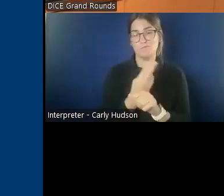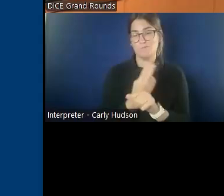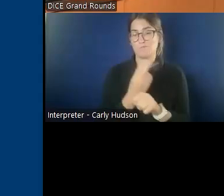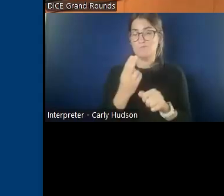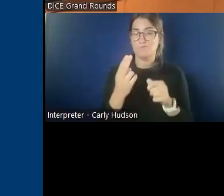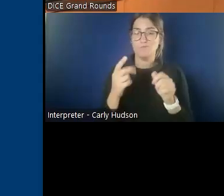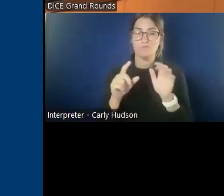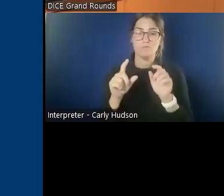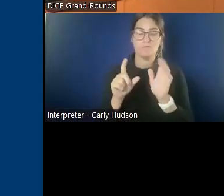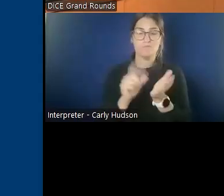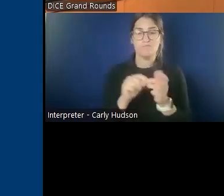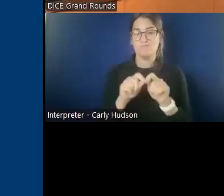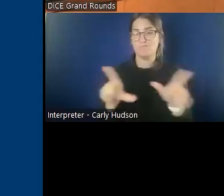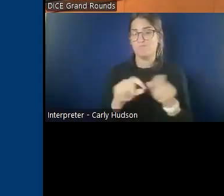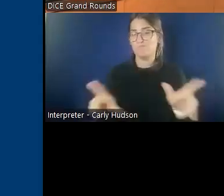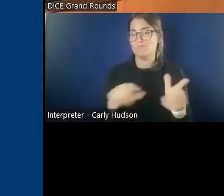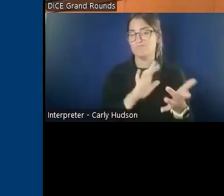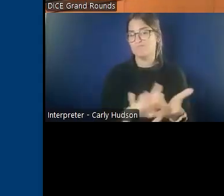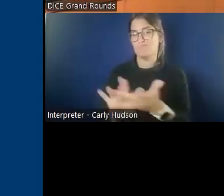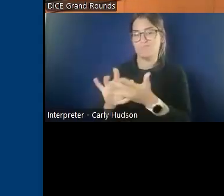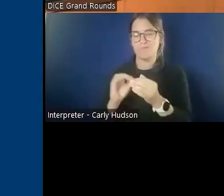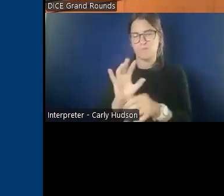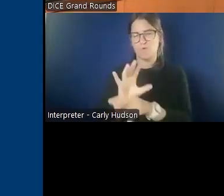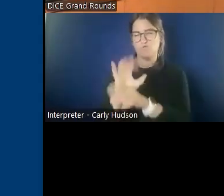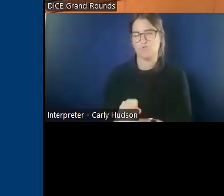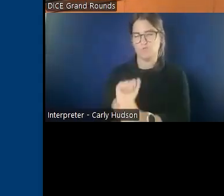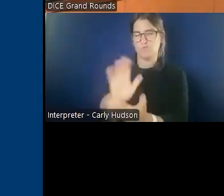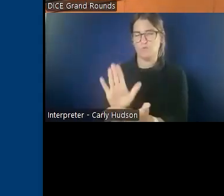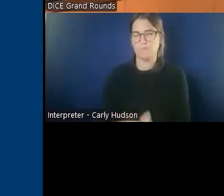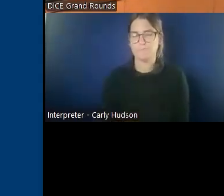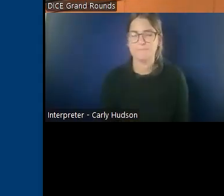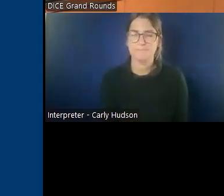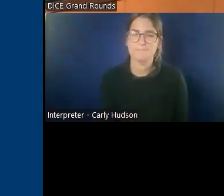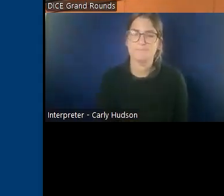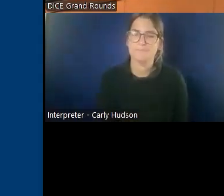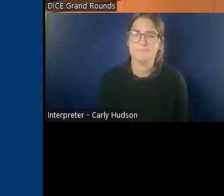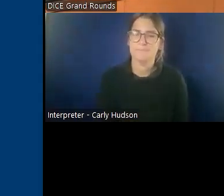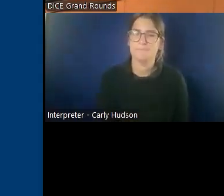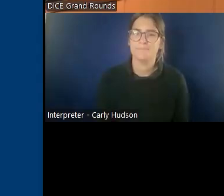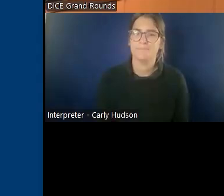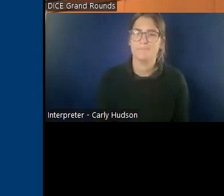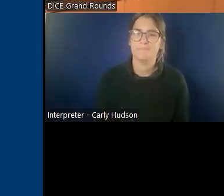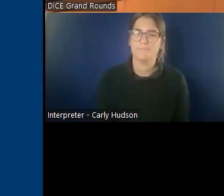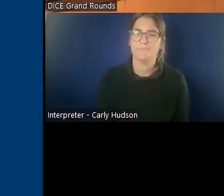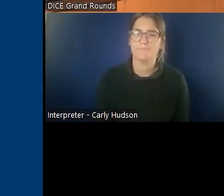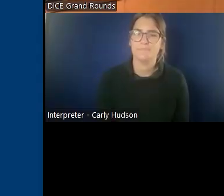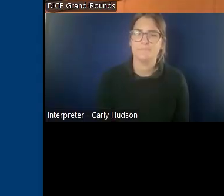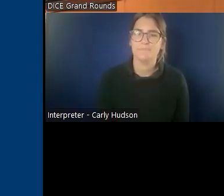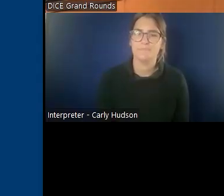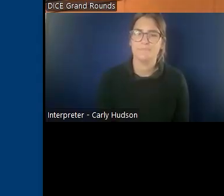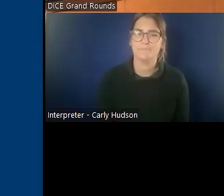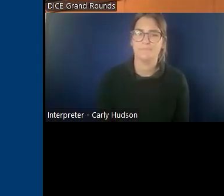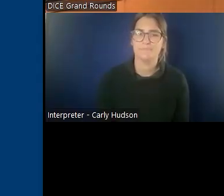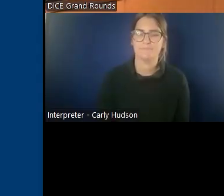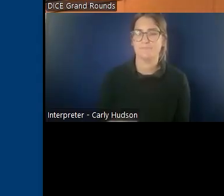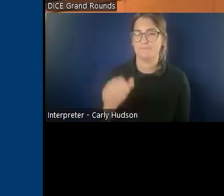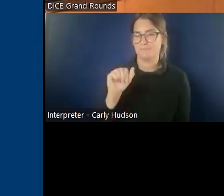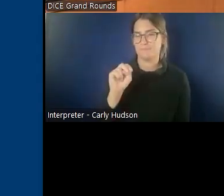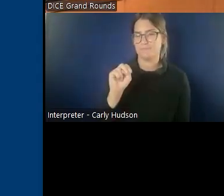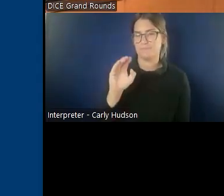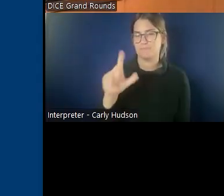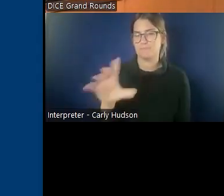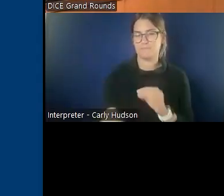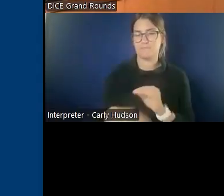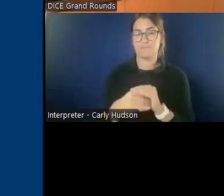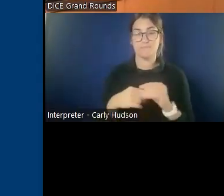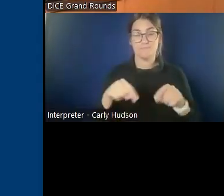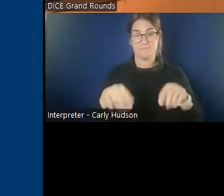Outreach um I'll just add on that um our group is very open and flexible